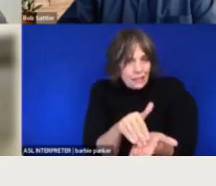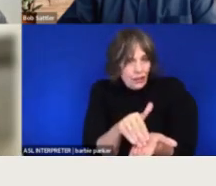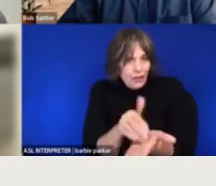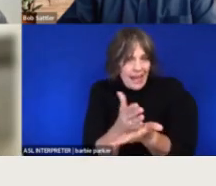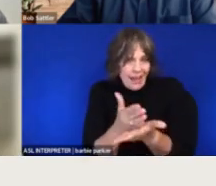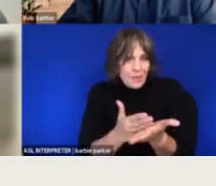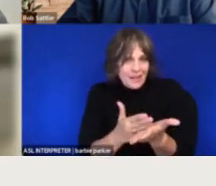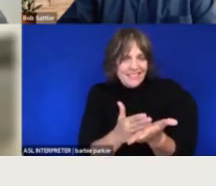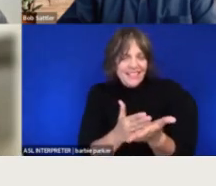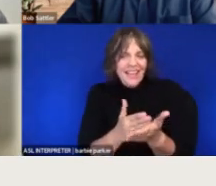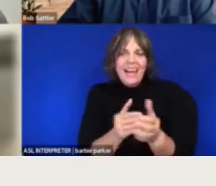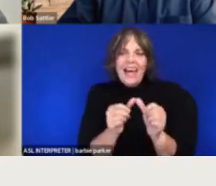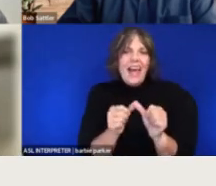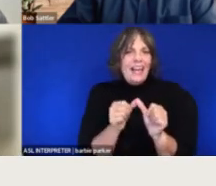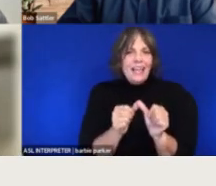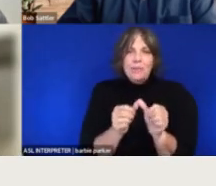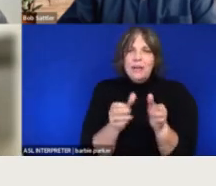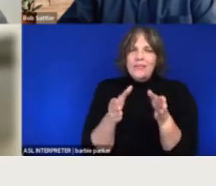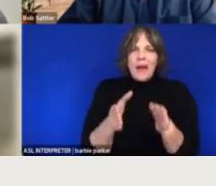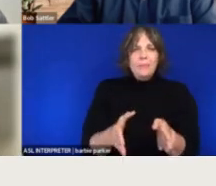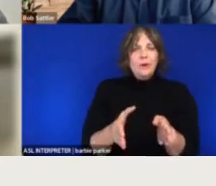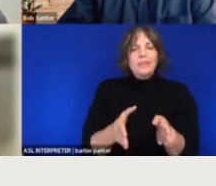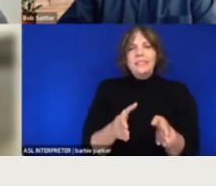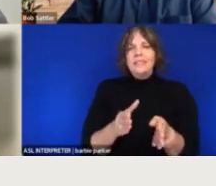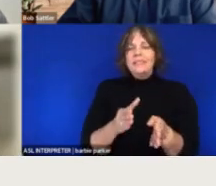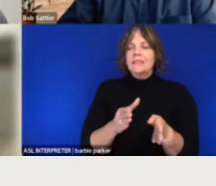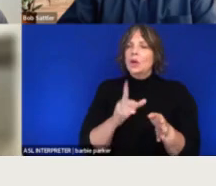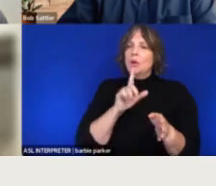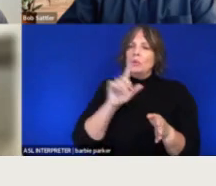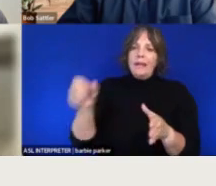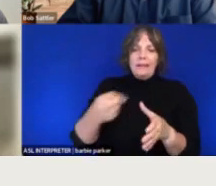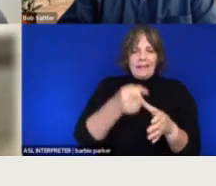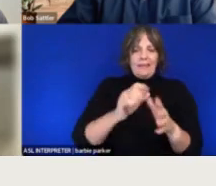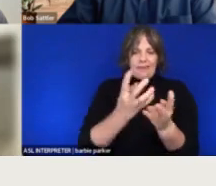keeping the person at the center, then you're already